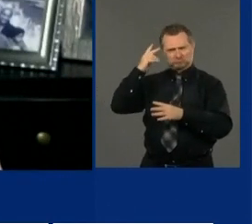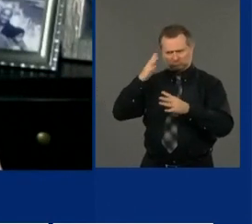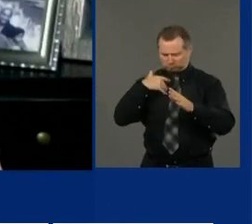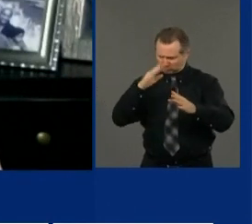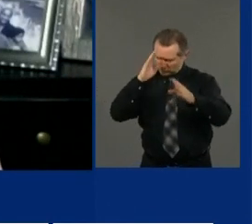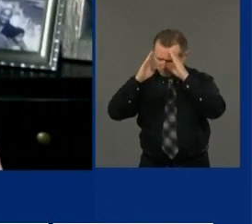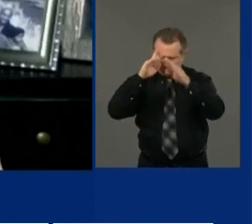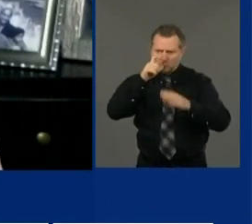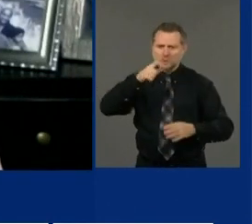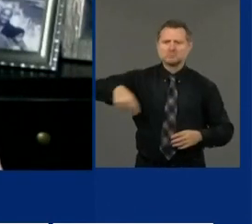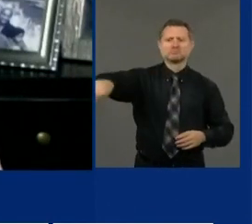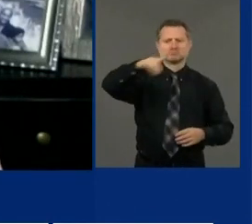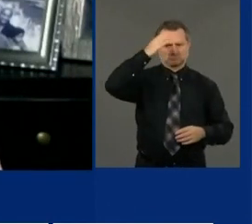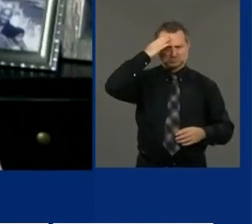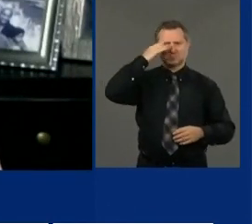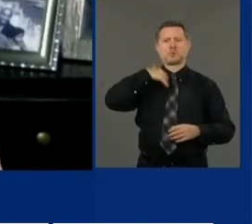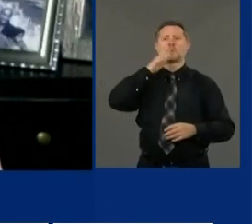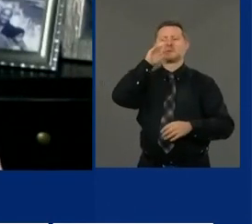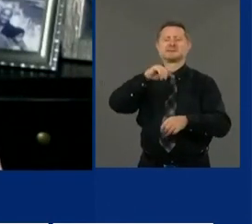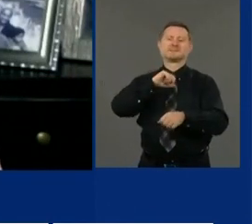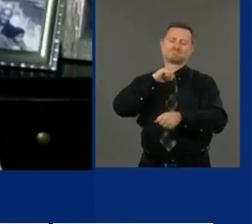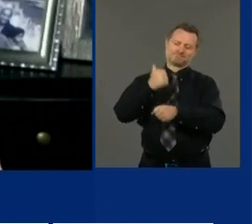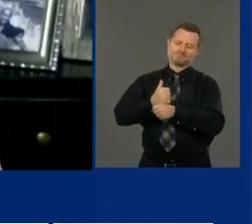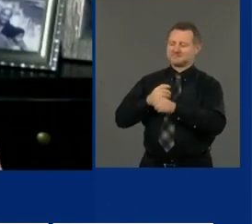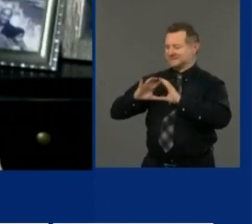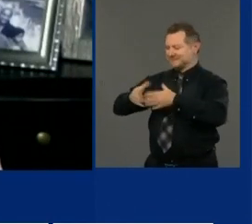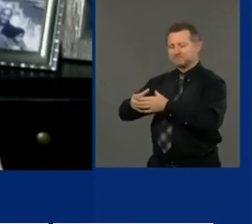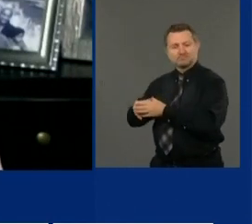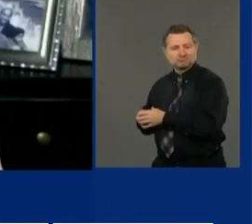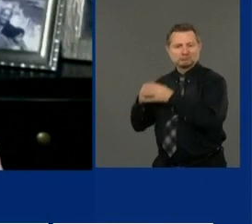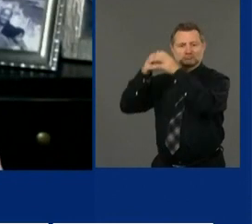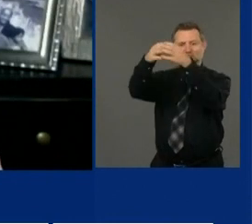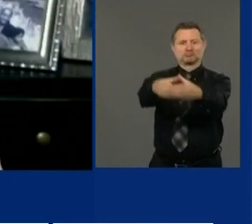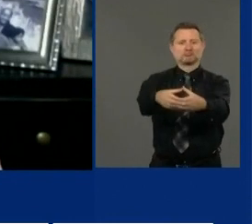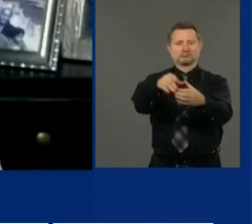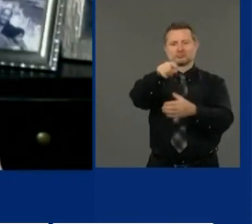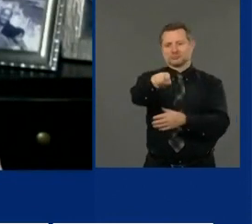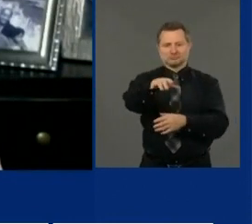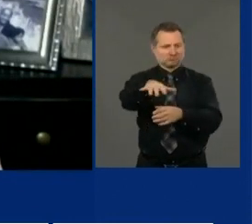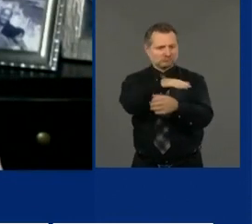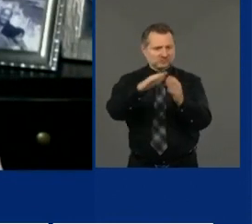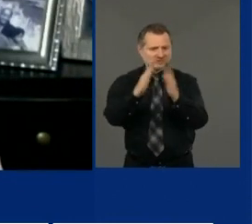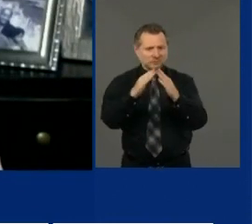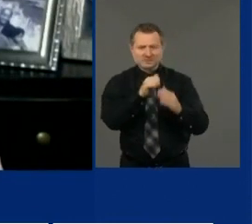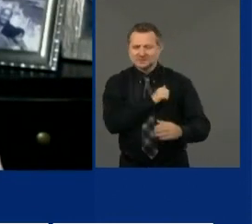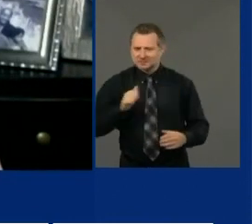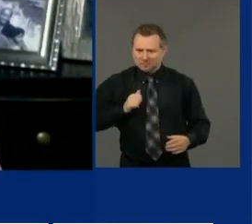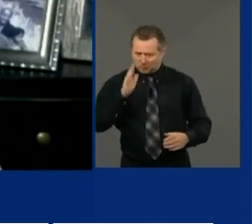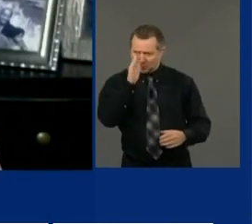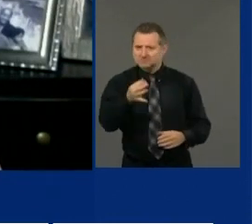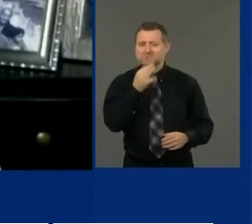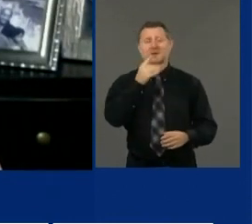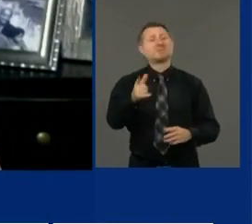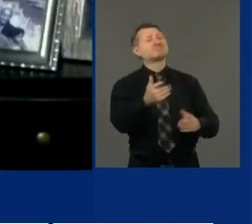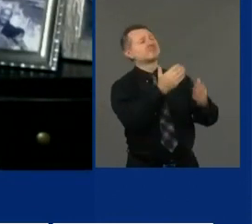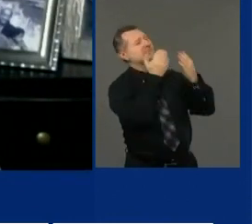A LOT OF WORK IN ATLANTA. SEND MY REGARDS TO EVERYONE. I WILL GET MY TEAM TOGETHER AND